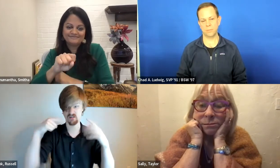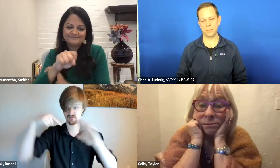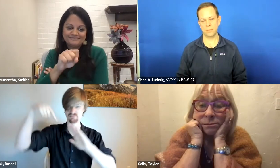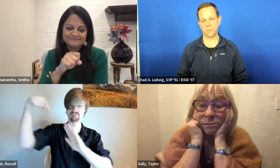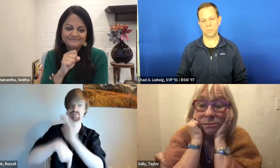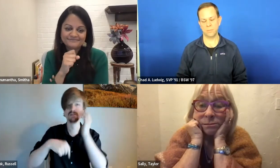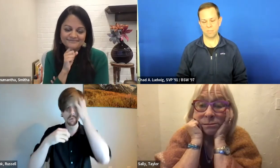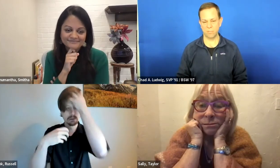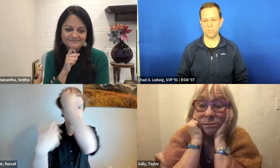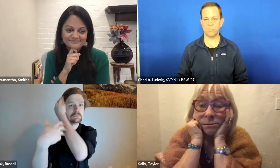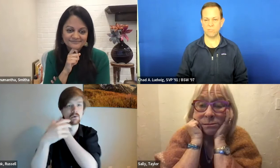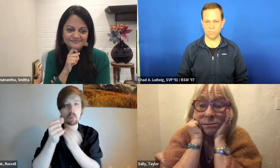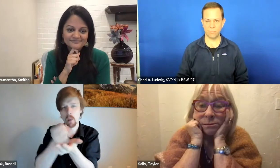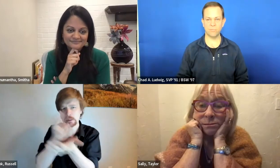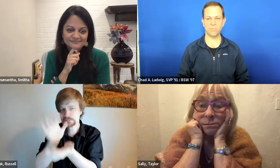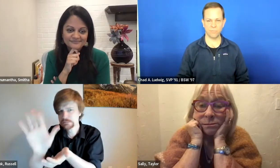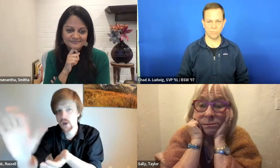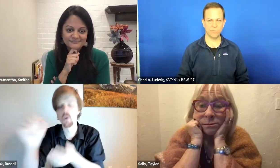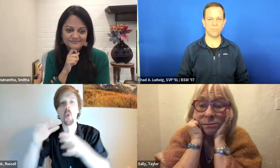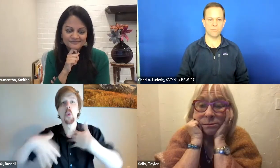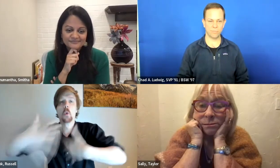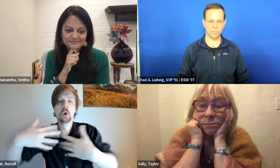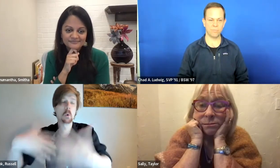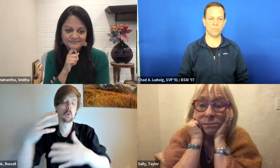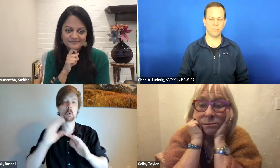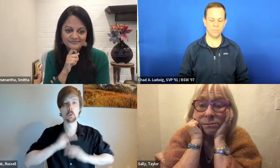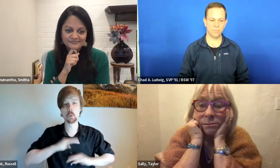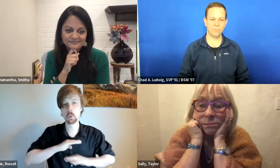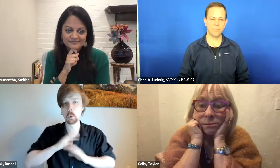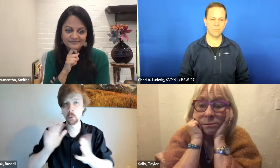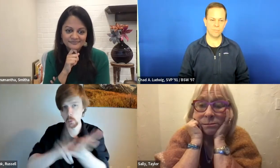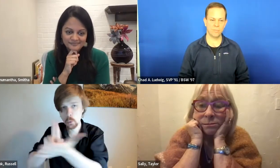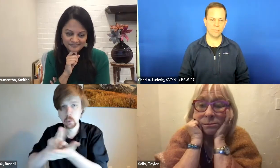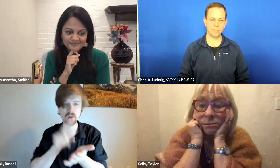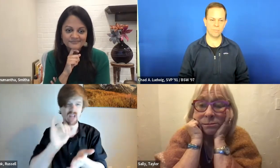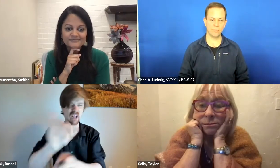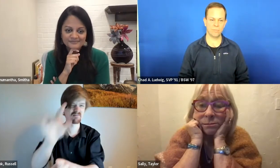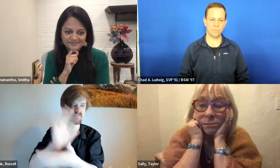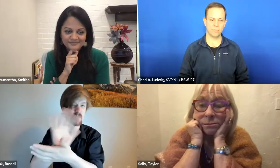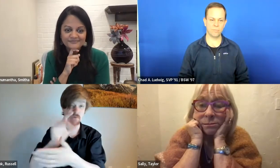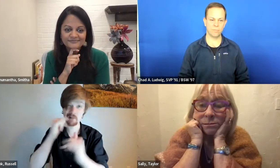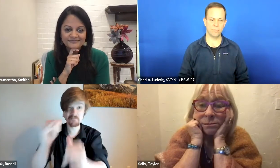and also, you know, there were some complications, and, you know, a social worker was able to help us with that and explain everything that we needed to know,